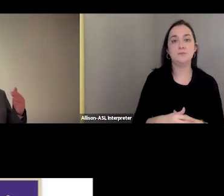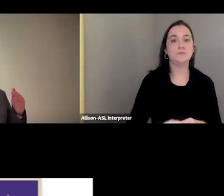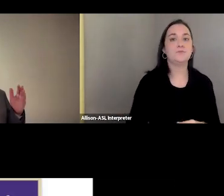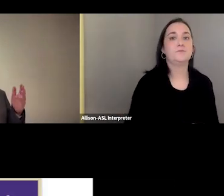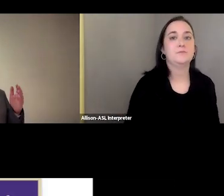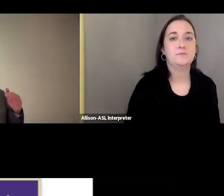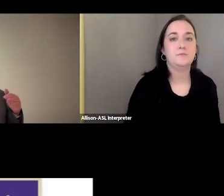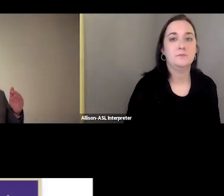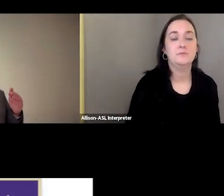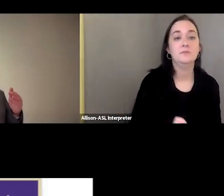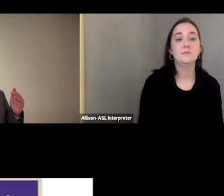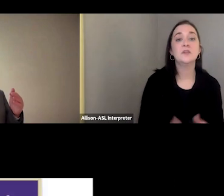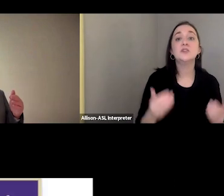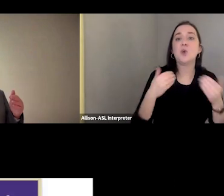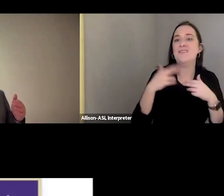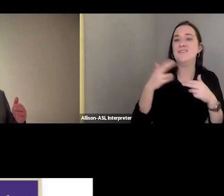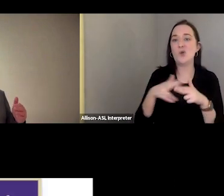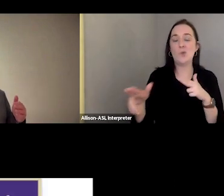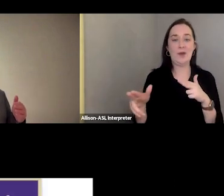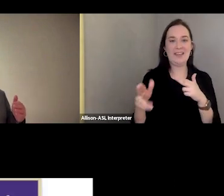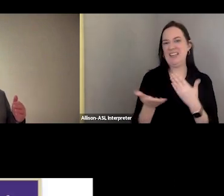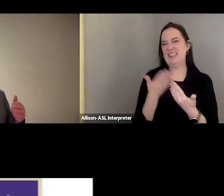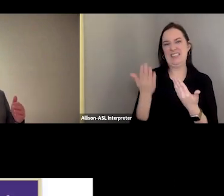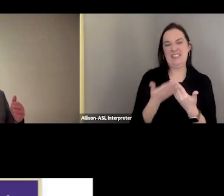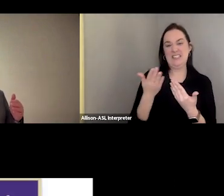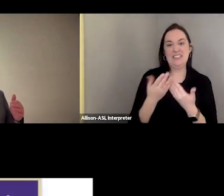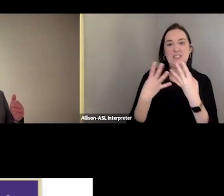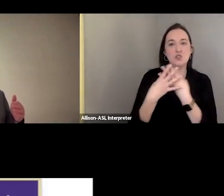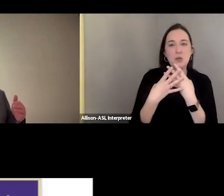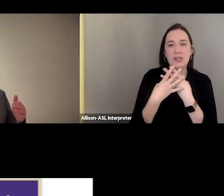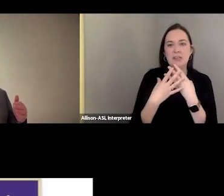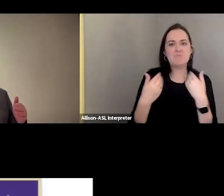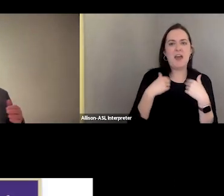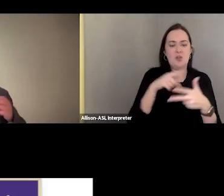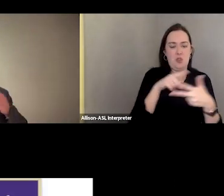There is there is a quick and easy screen. That's just three questions you could use if you added those three questions